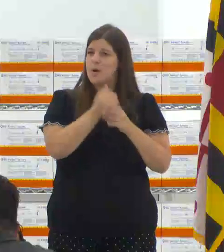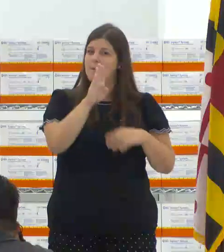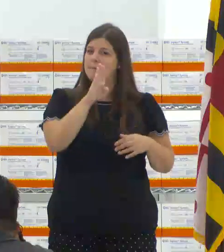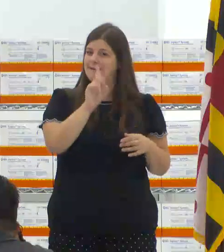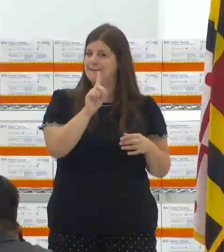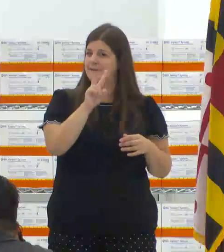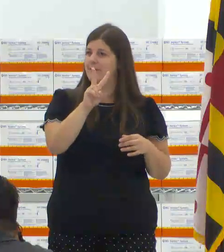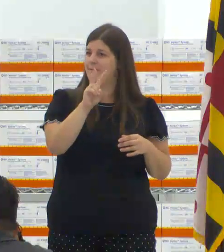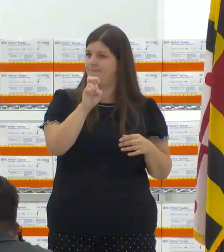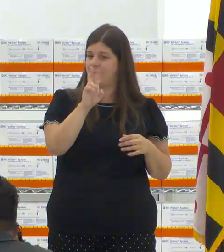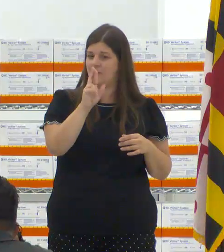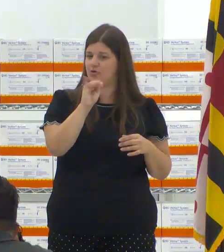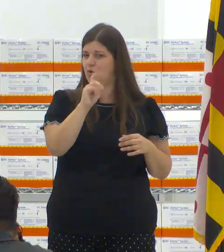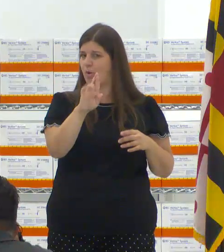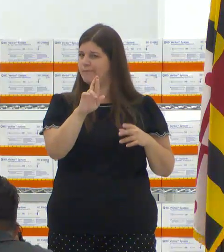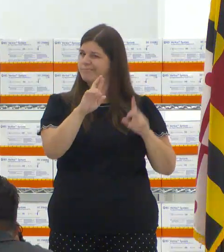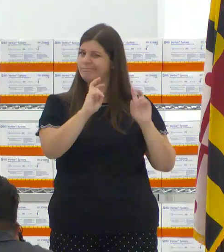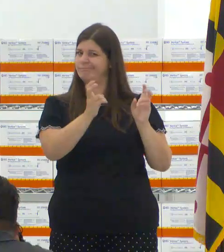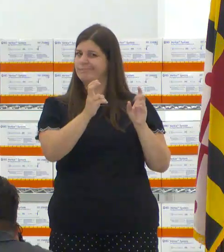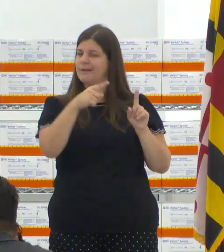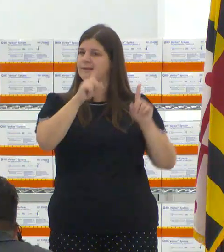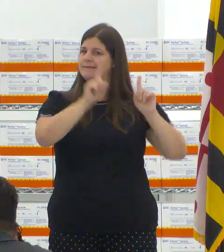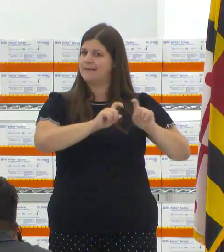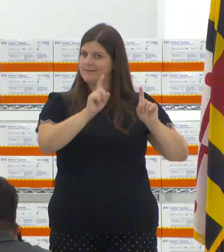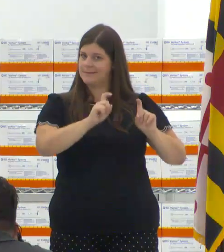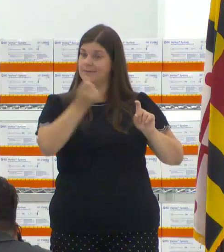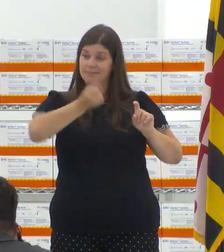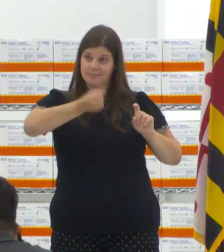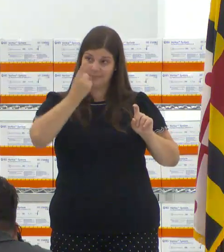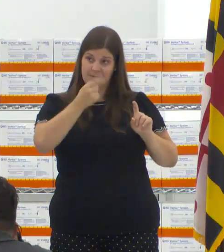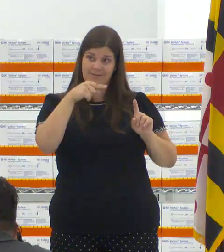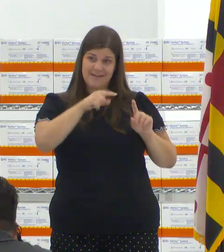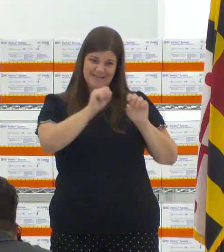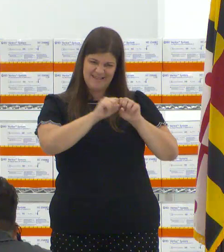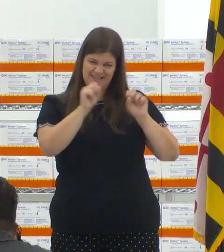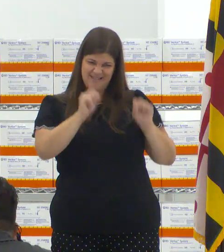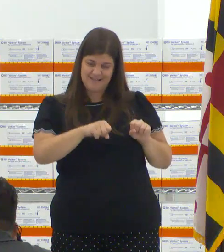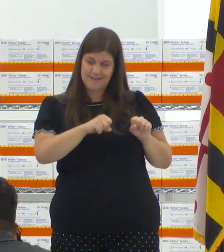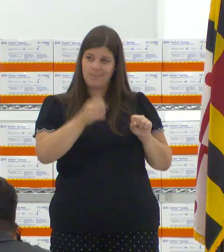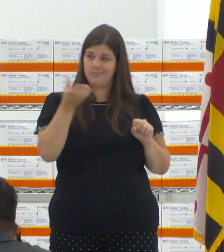FDA, Becton Dickinson and Quidel. Today I'm very pleased to announce that nearly all of